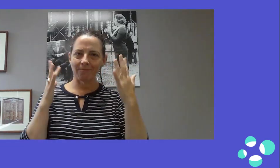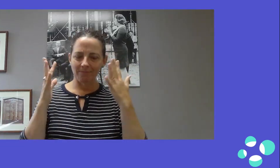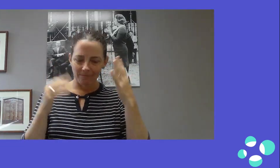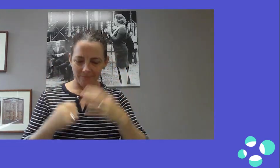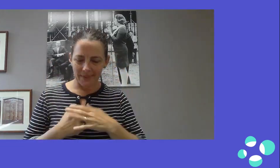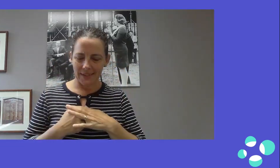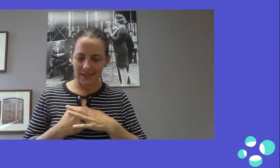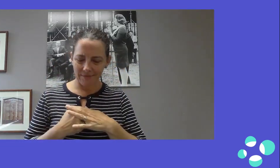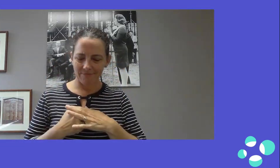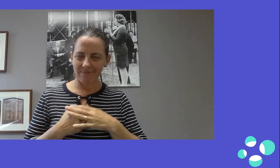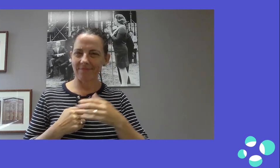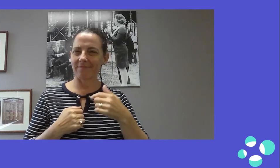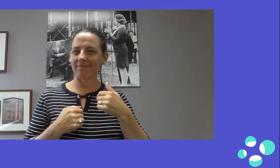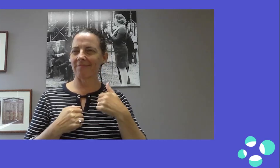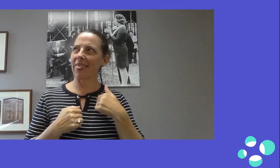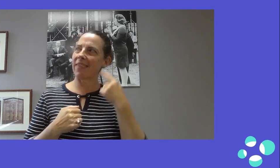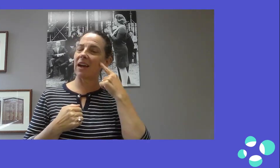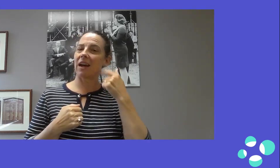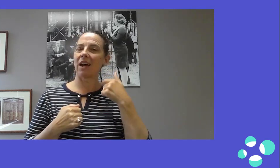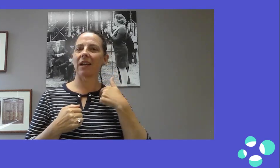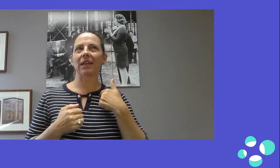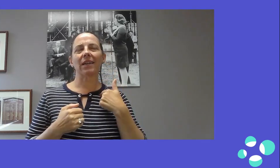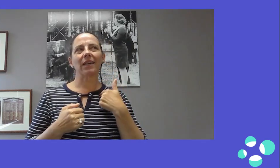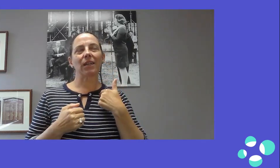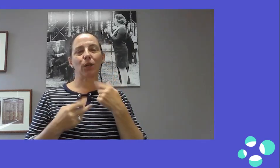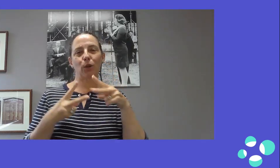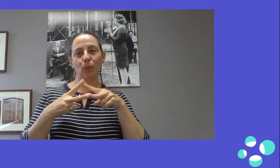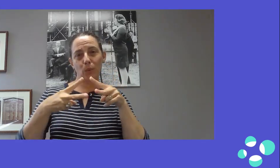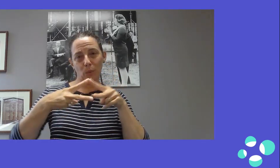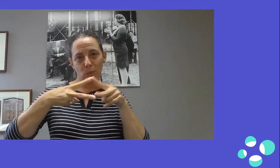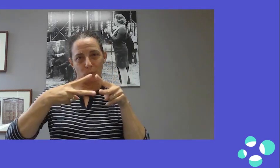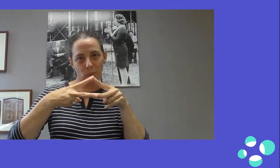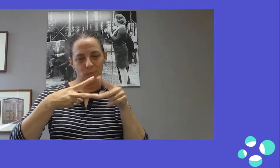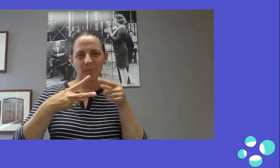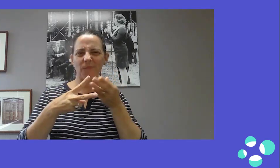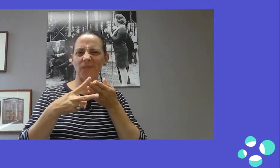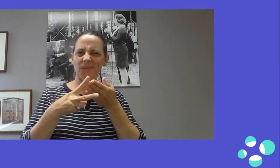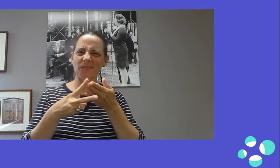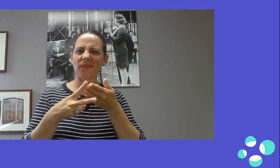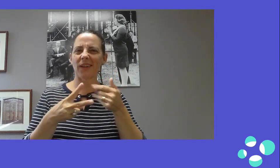I've been reflecting a bit on this topic. And I think there's two areas I could talk about.